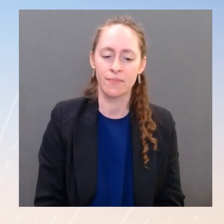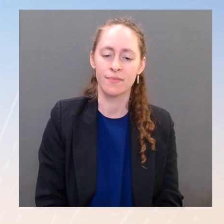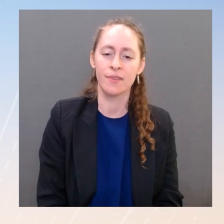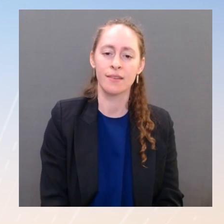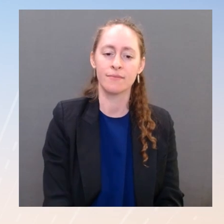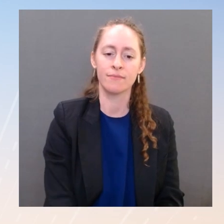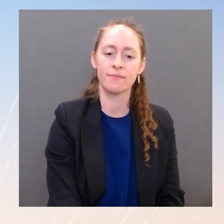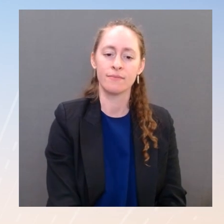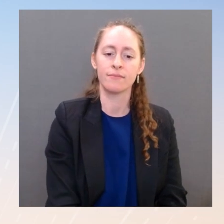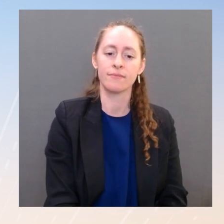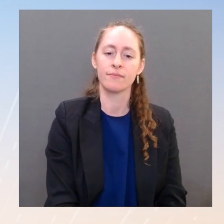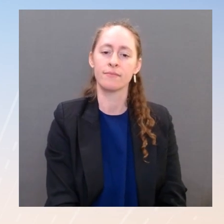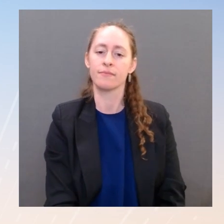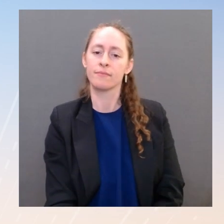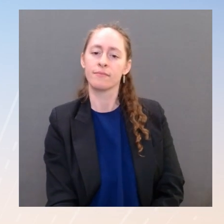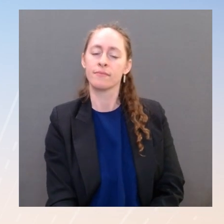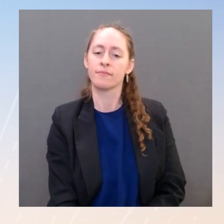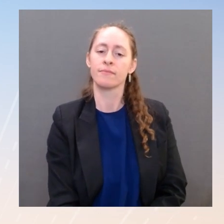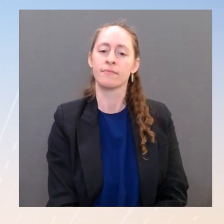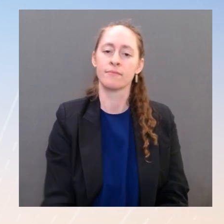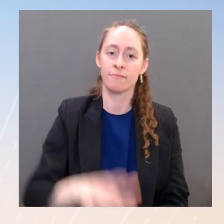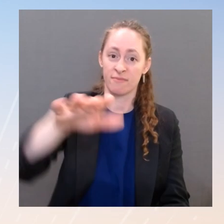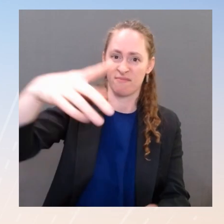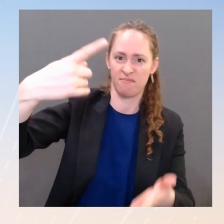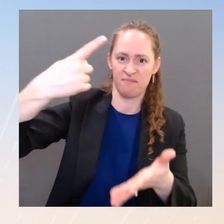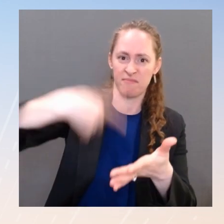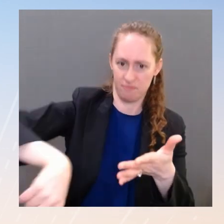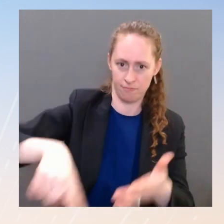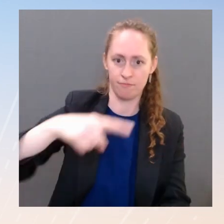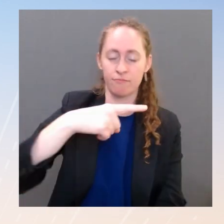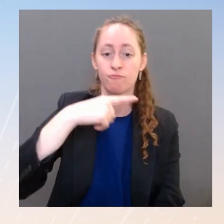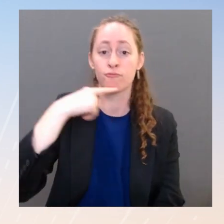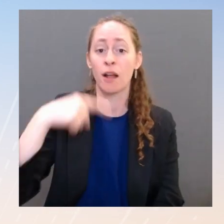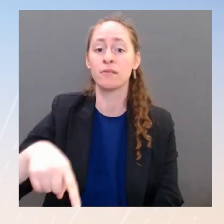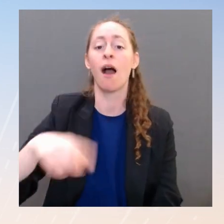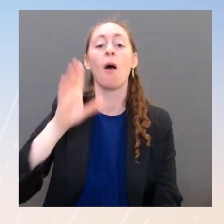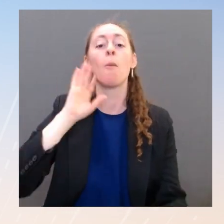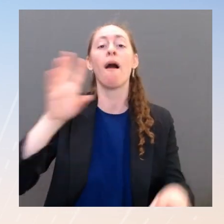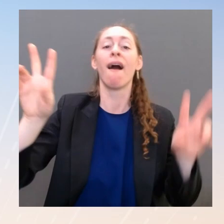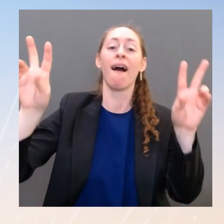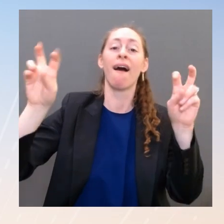to do on that day or in the next seven days leading up to that? Ms. Psaki: Well, we know that President Putin